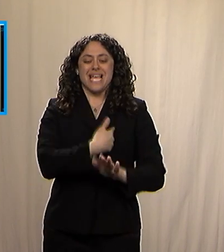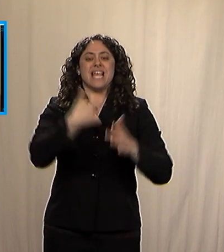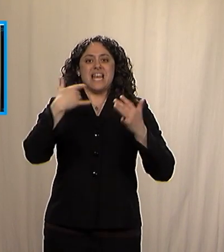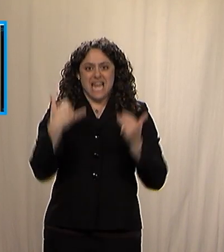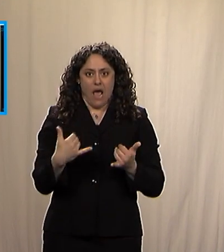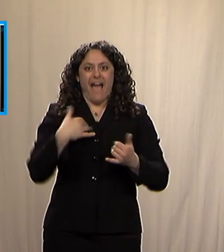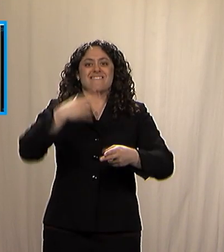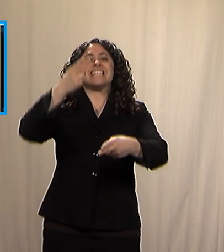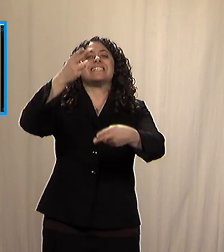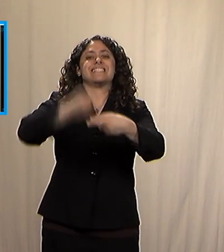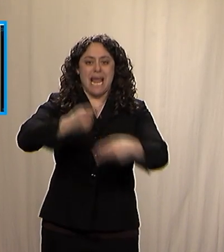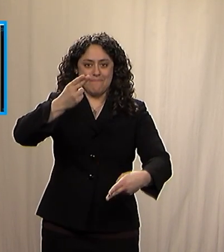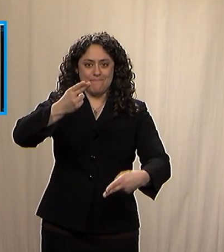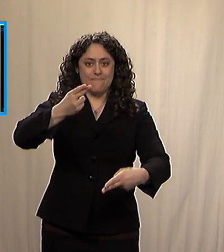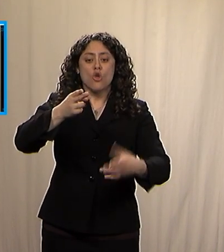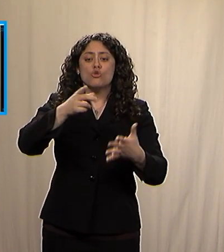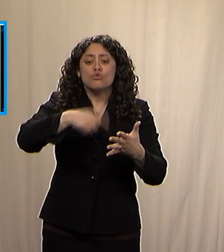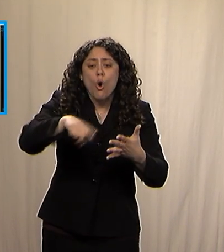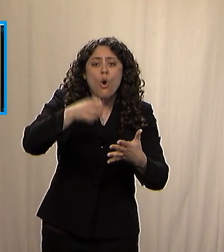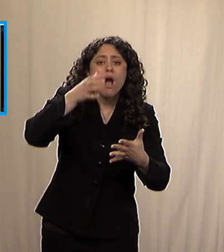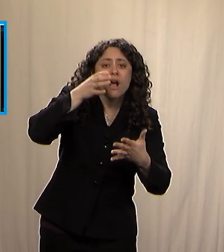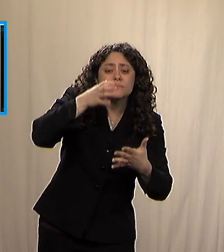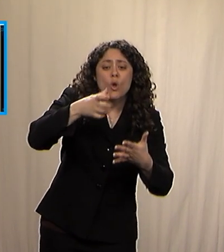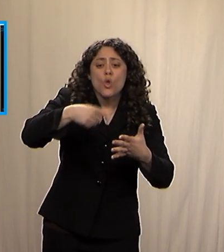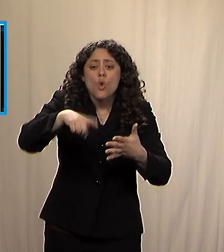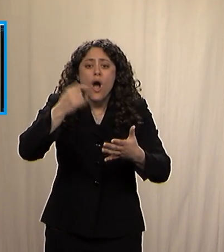concepts, and behaviors that we already do.